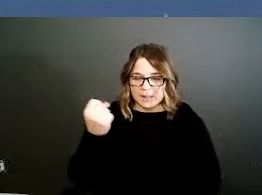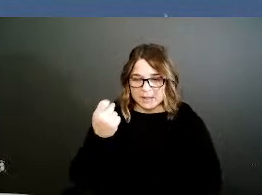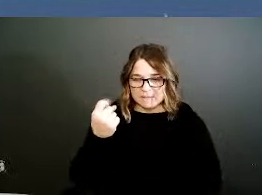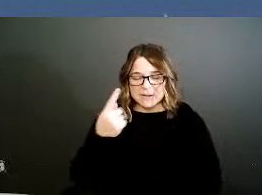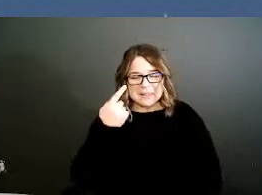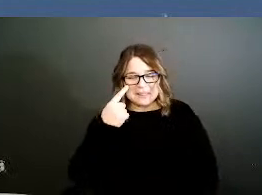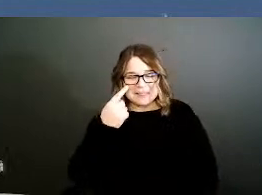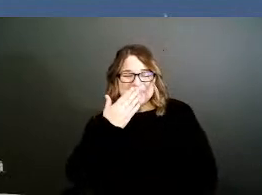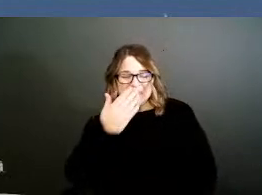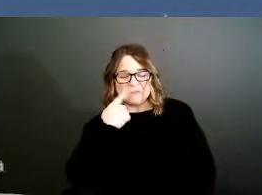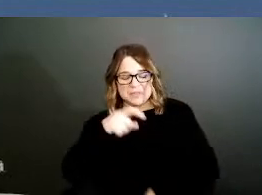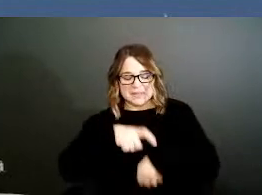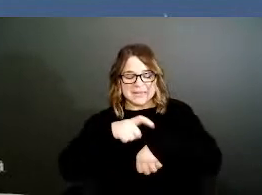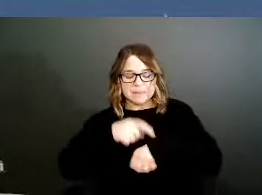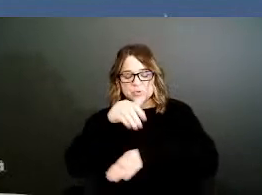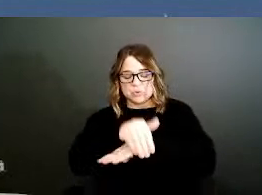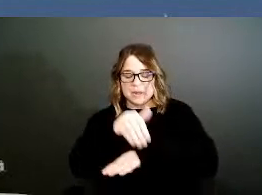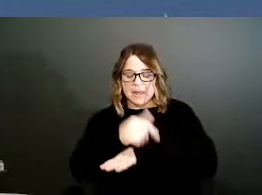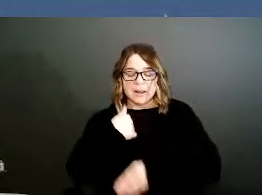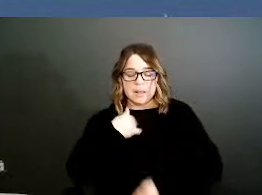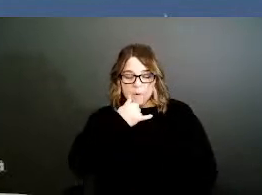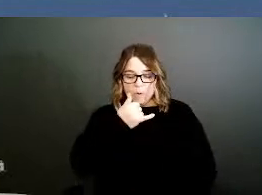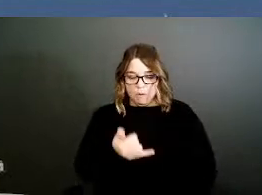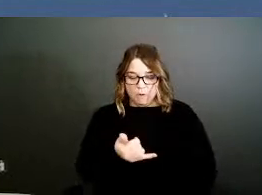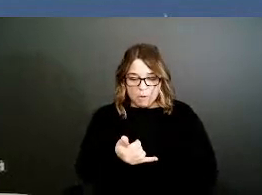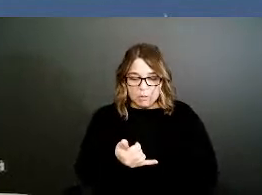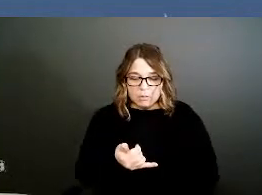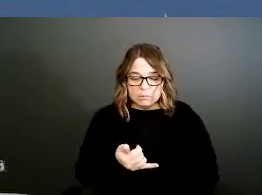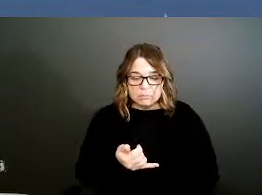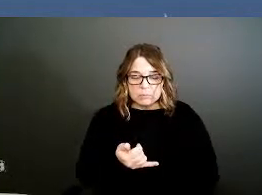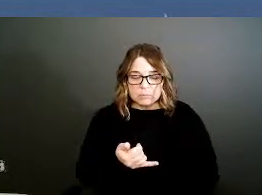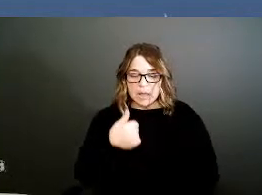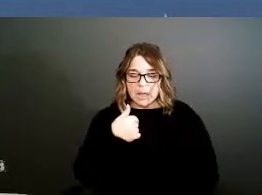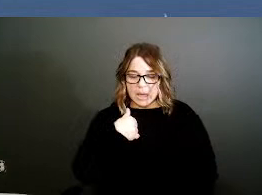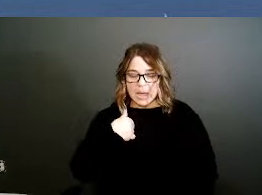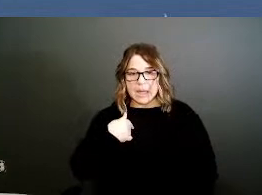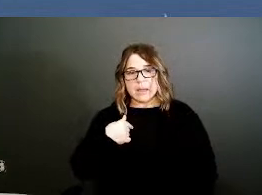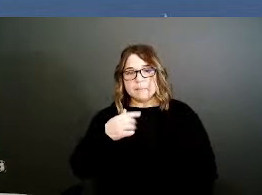I'M CALLING HERE, AS THE SON OF AN IMMIGRANT AND ON THE BOARD OF THE